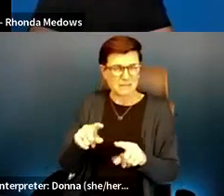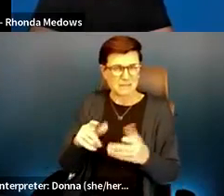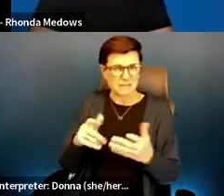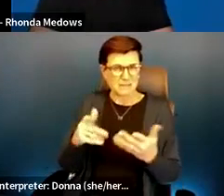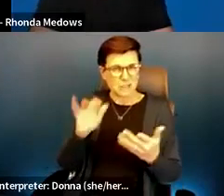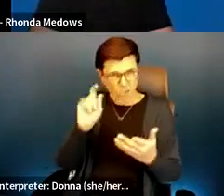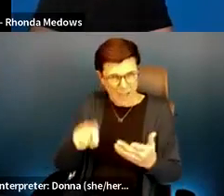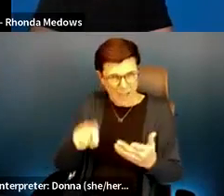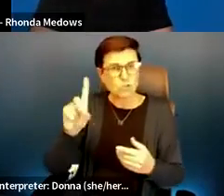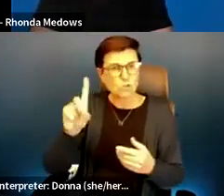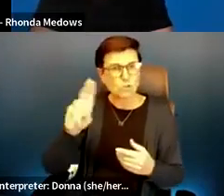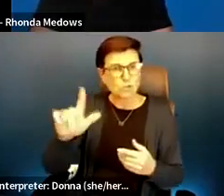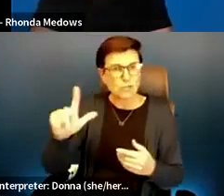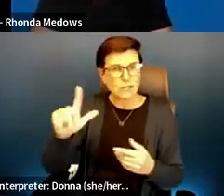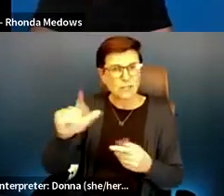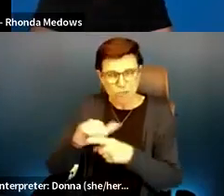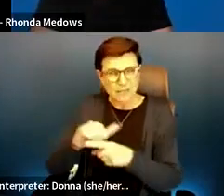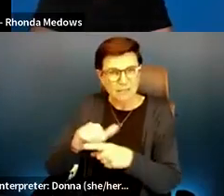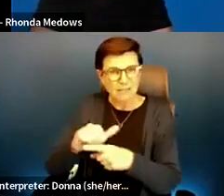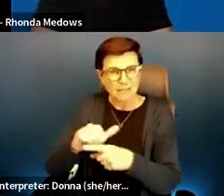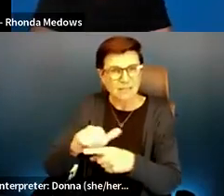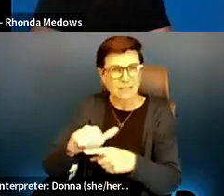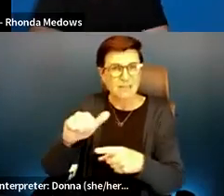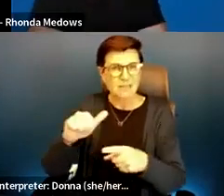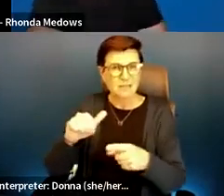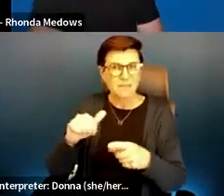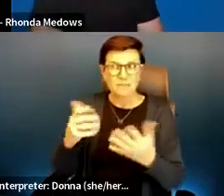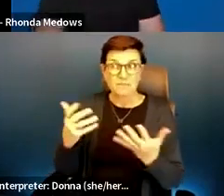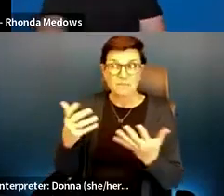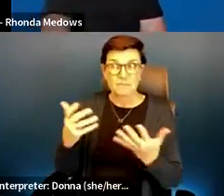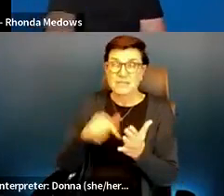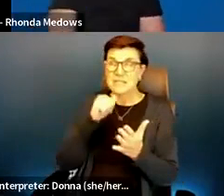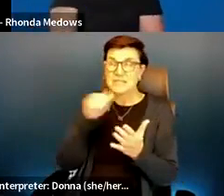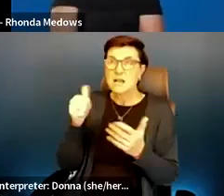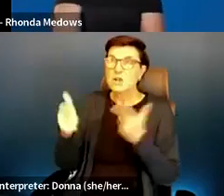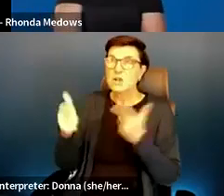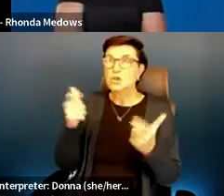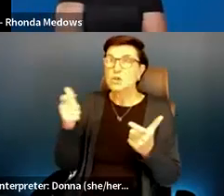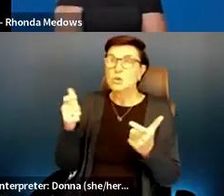And this is not a huge recommendation, but I think they should do it.